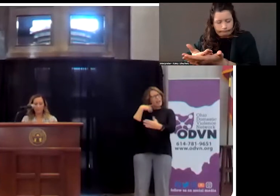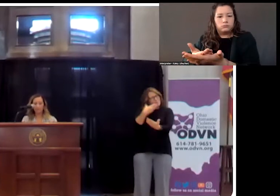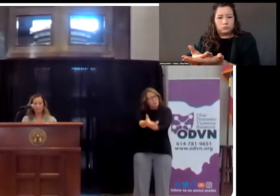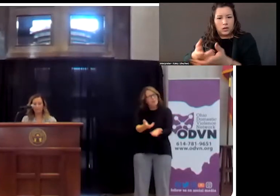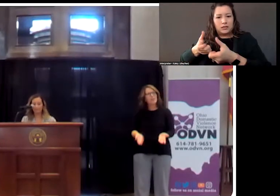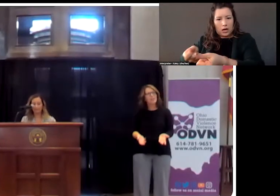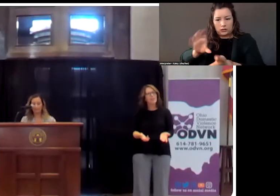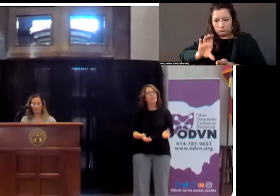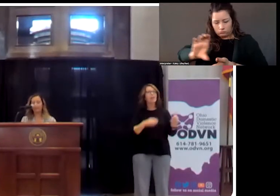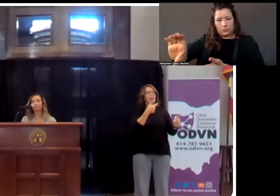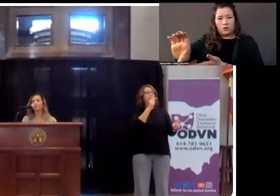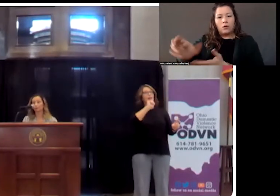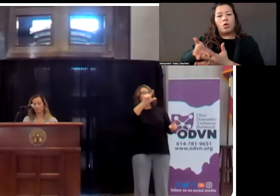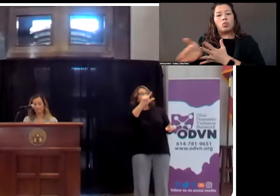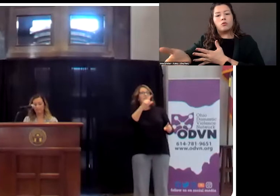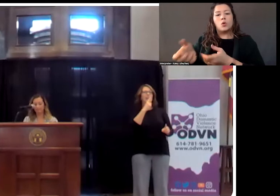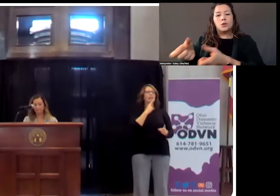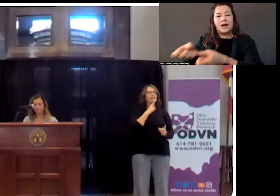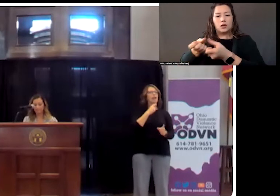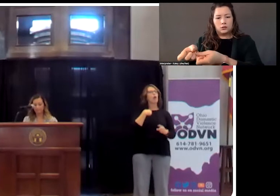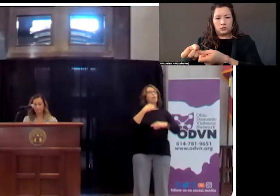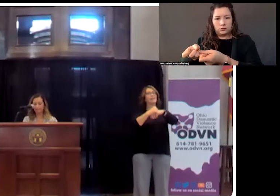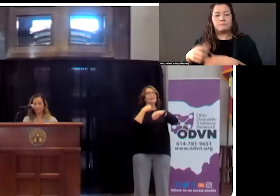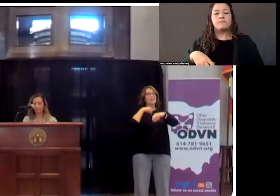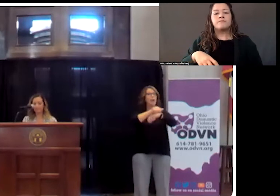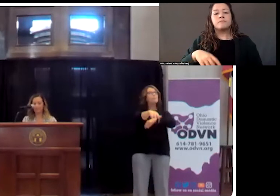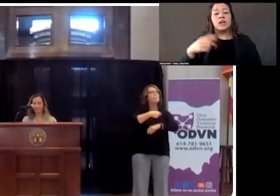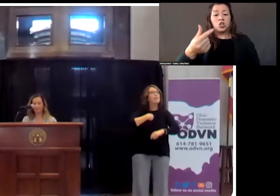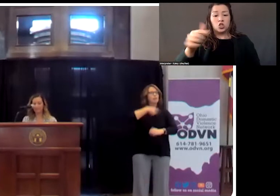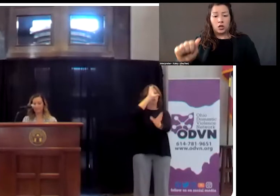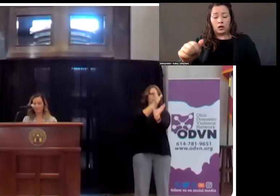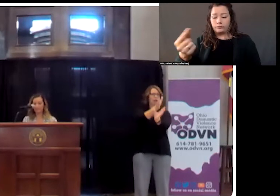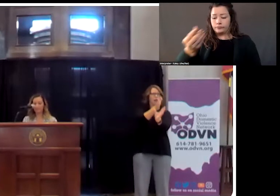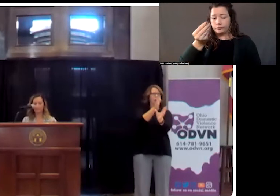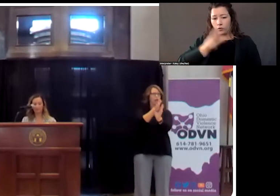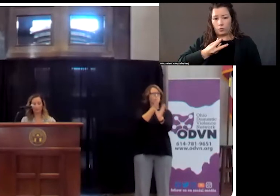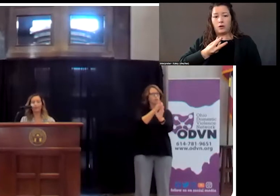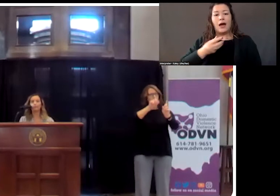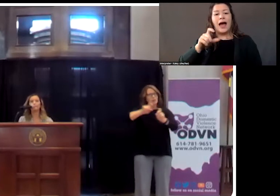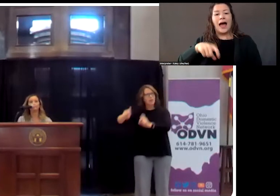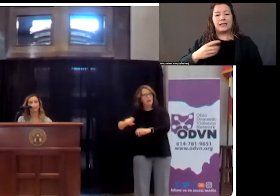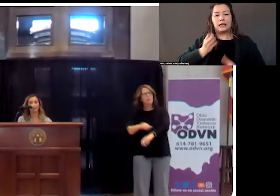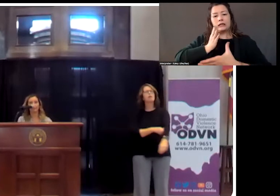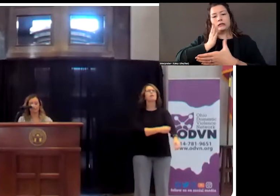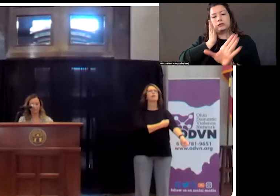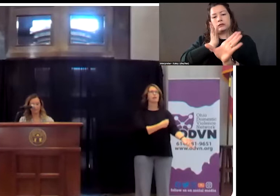She then said, I needed a psychological exam. That exam ended the exact way. I told her it would.